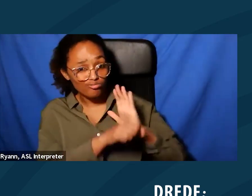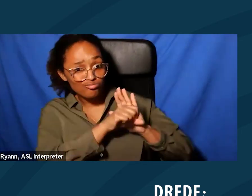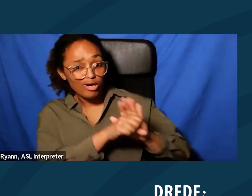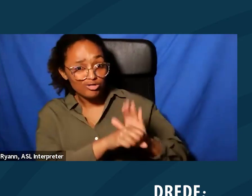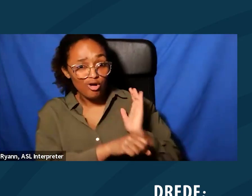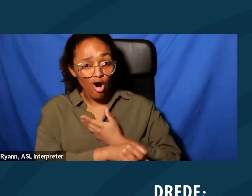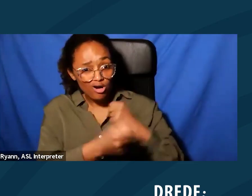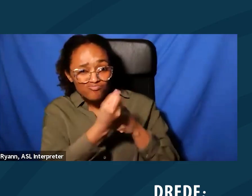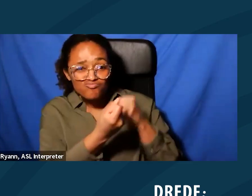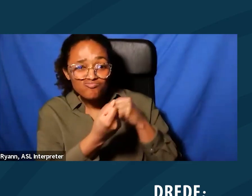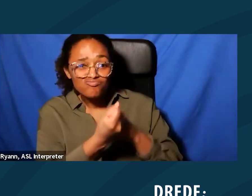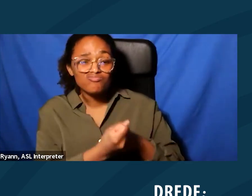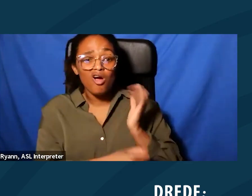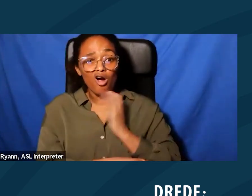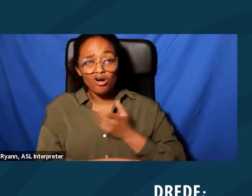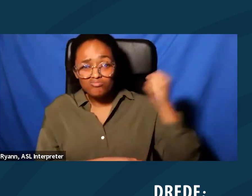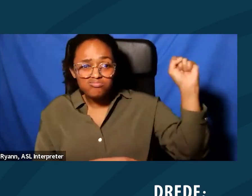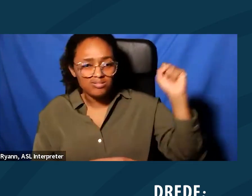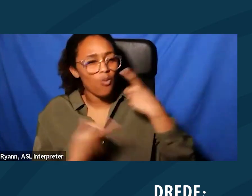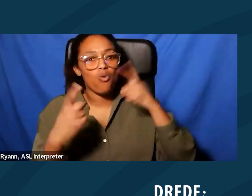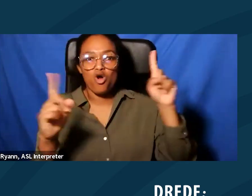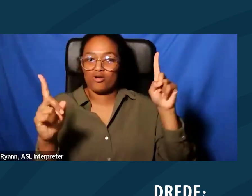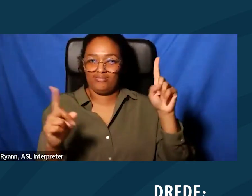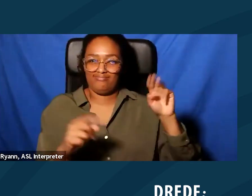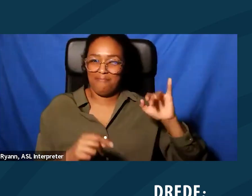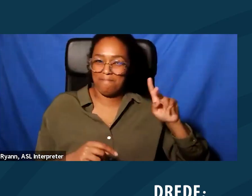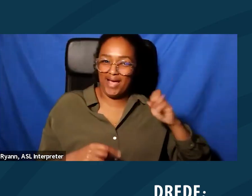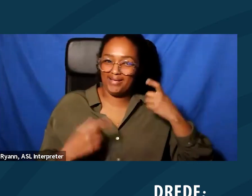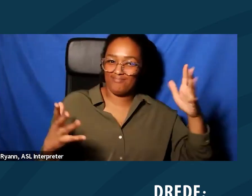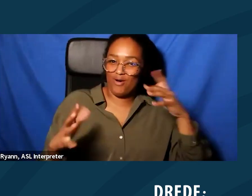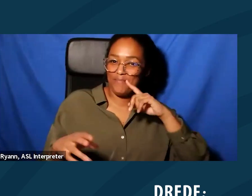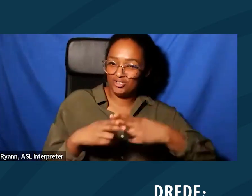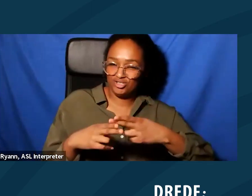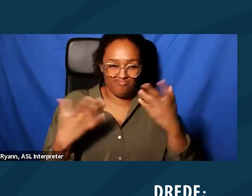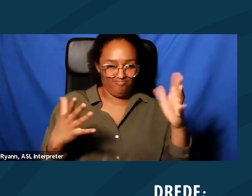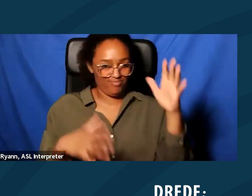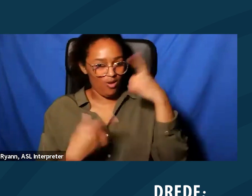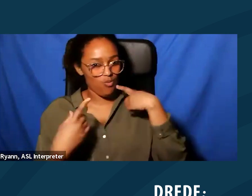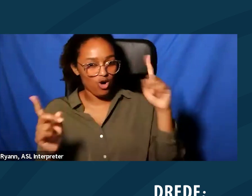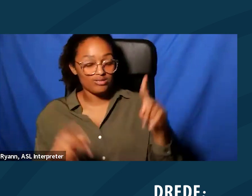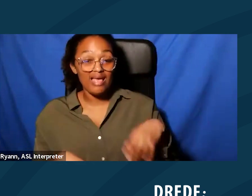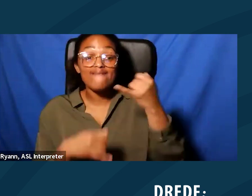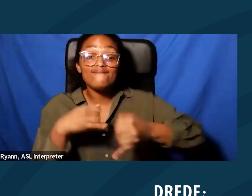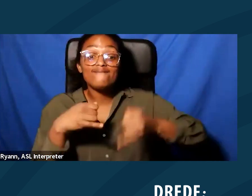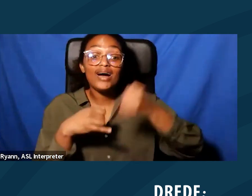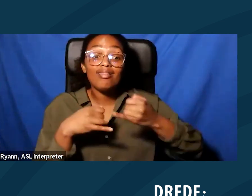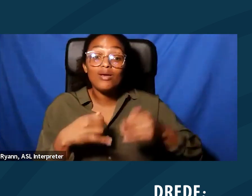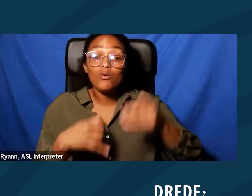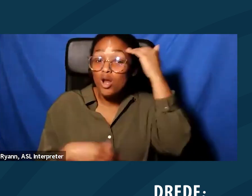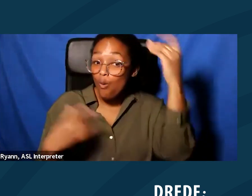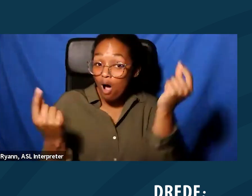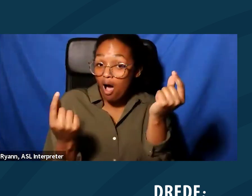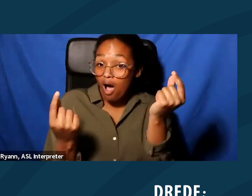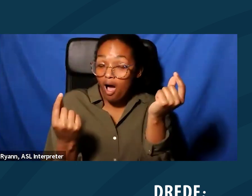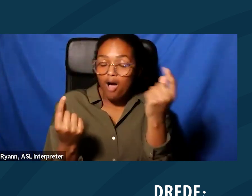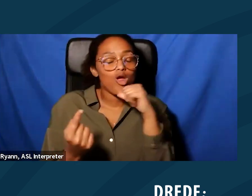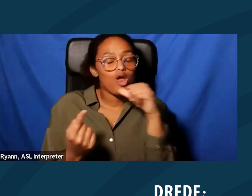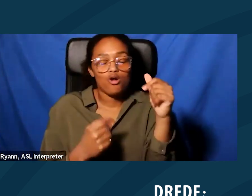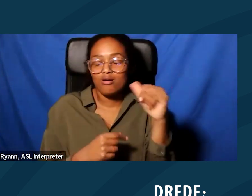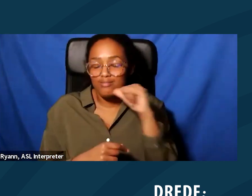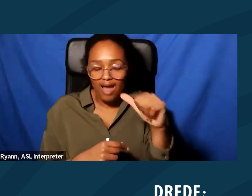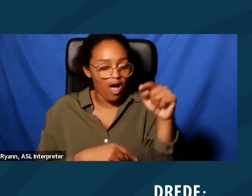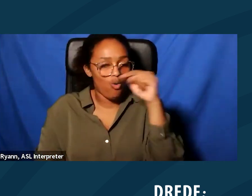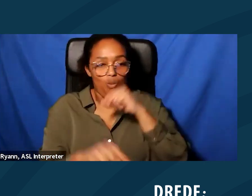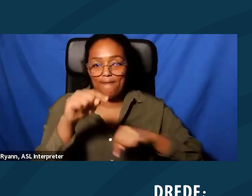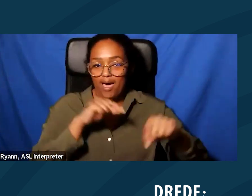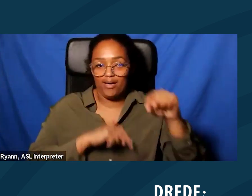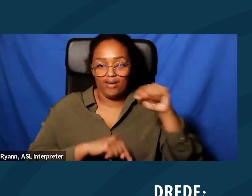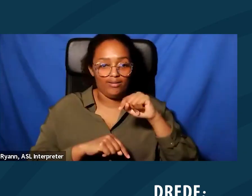And finally, we know this most of all: We are not going back, not to the back wards,